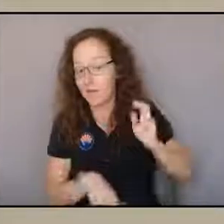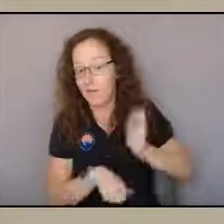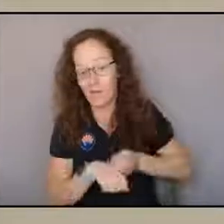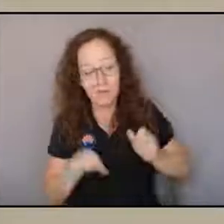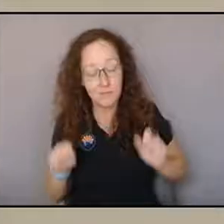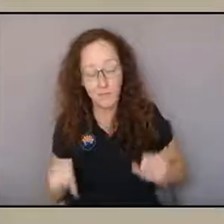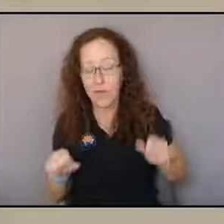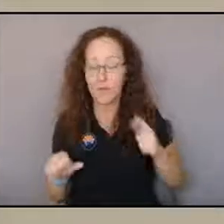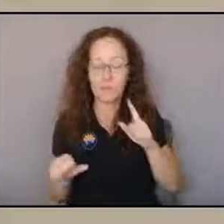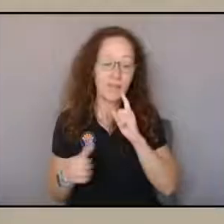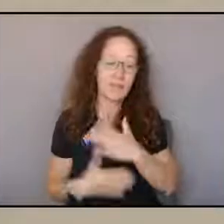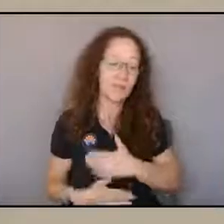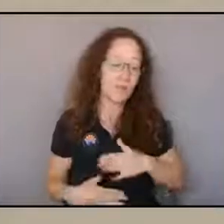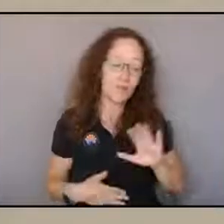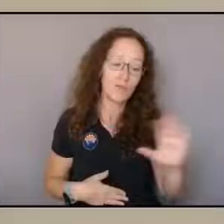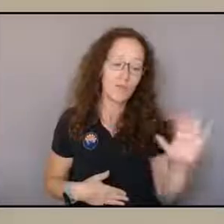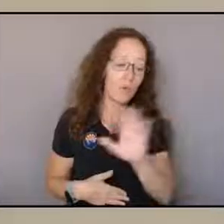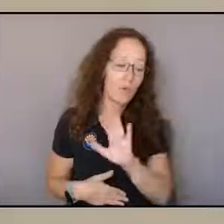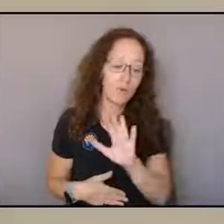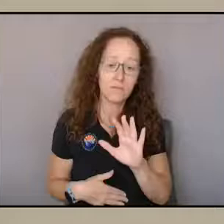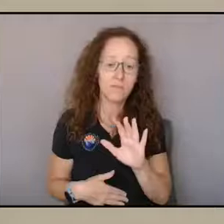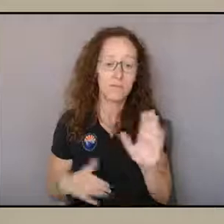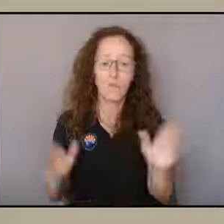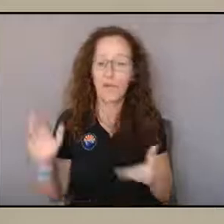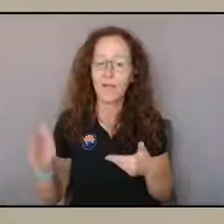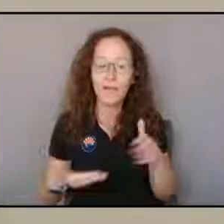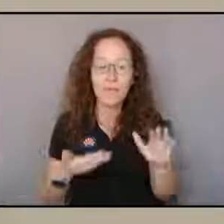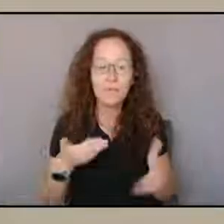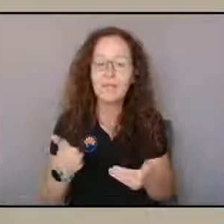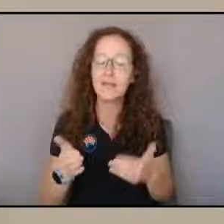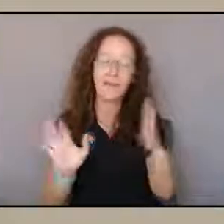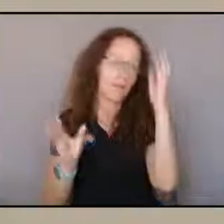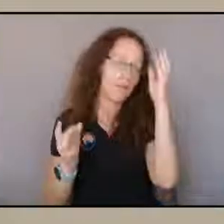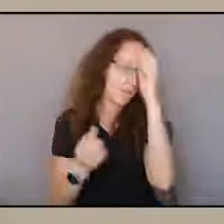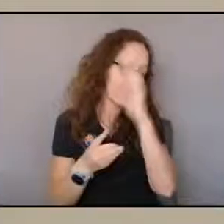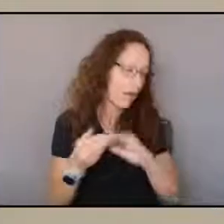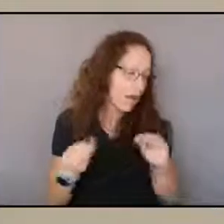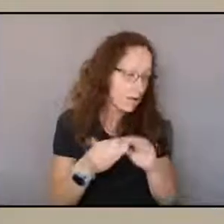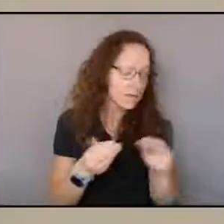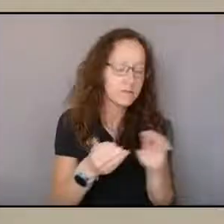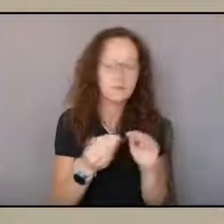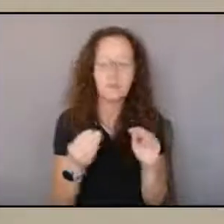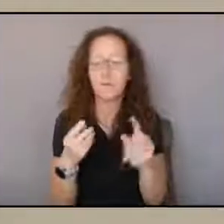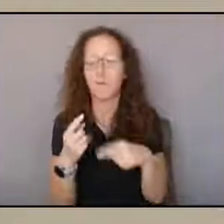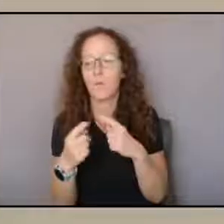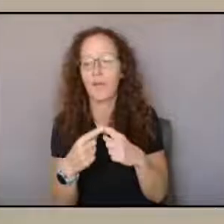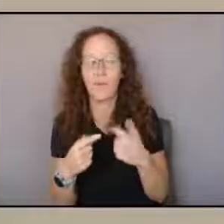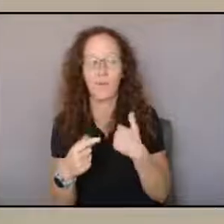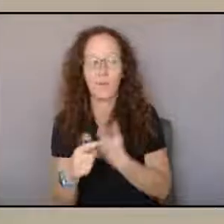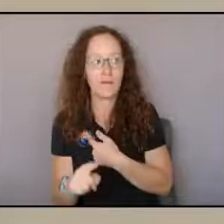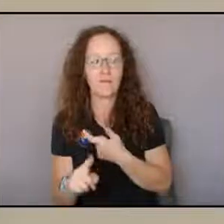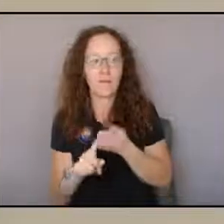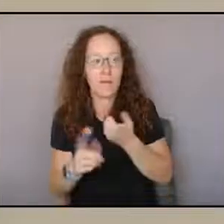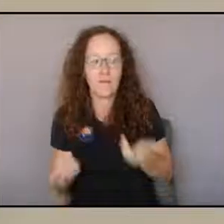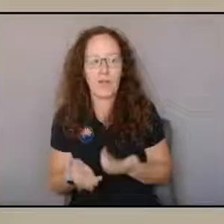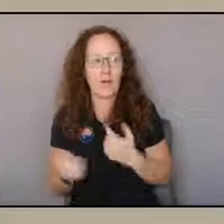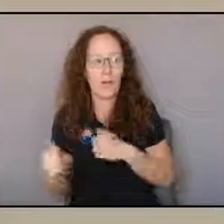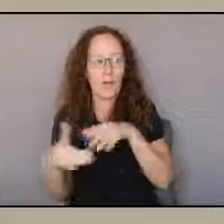CAN. AND WE REALLY APPRECIATE ALL YOUR GUYS' WELCOMING THOUGHTS FOR US OUT OF TOWNERS COMING INTO THE COMMUNITY.